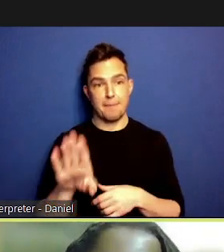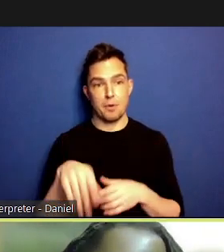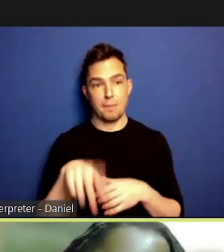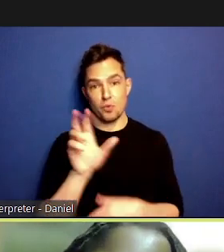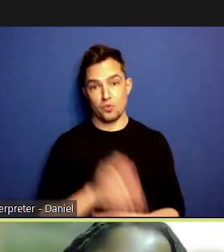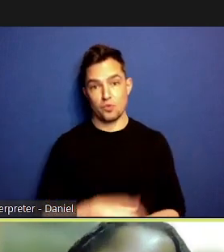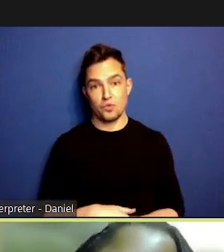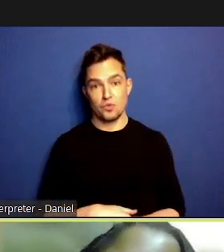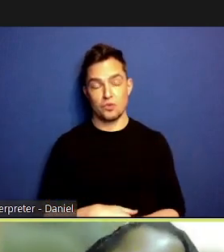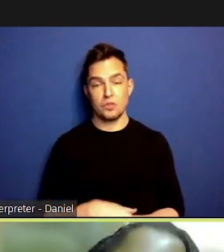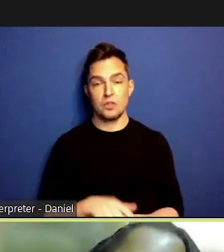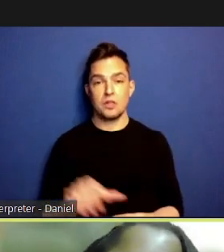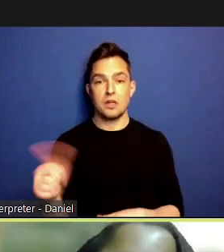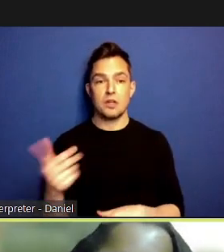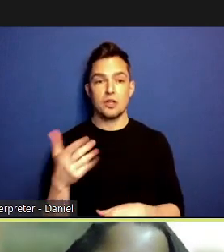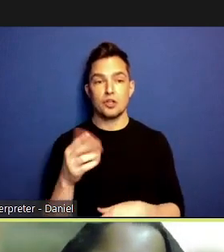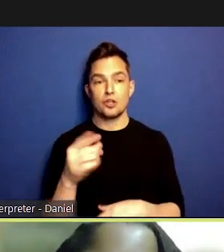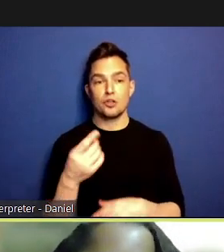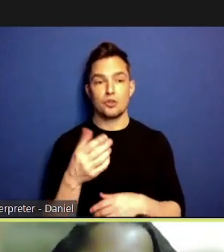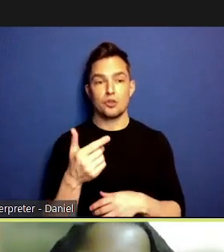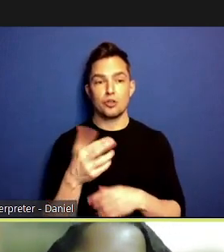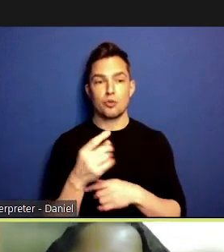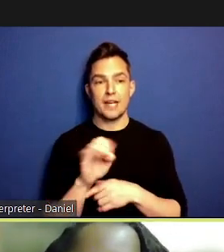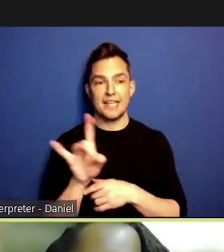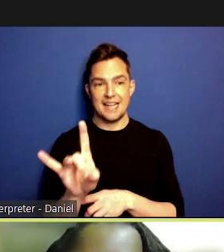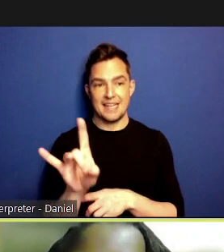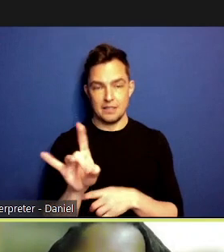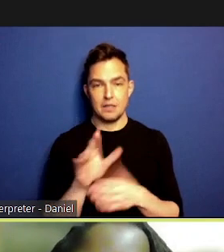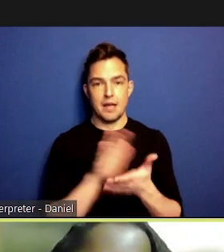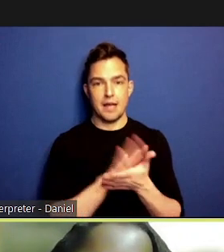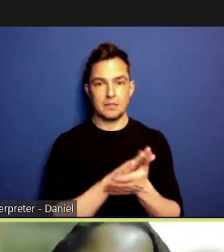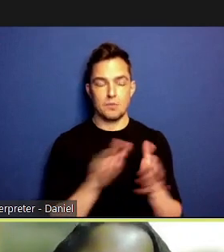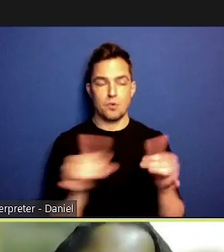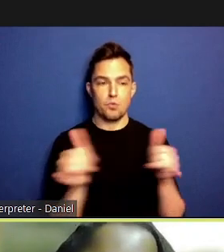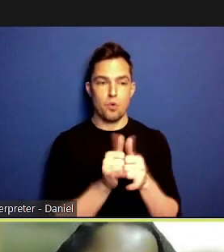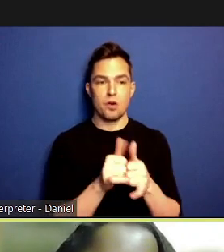Another grade eight student who was up for an end-of-year academic award was also threatened